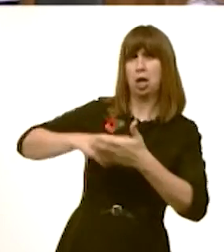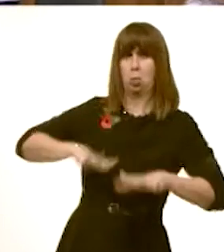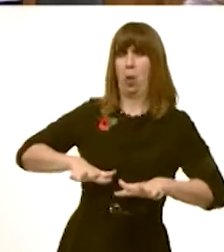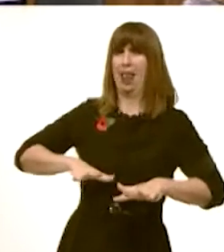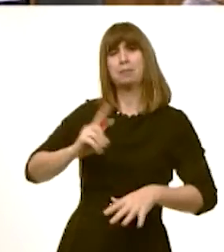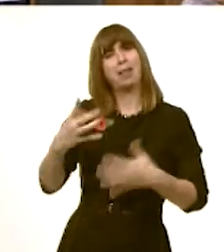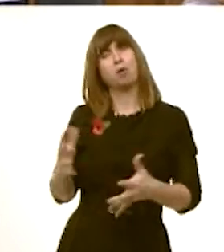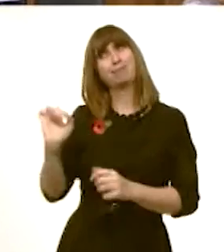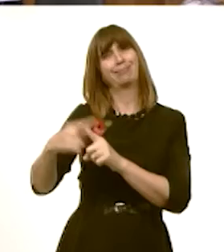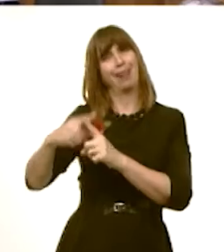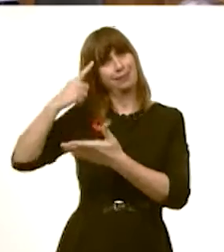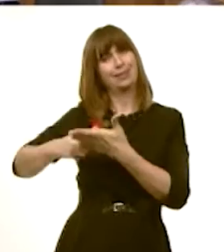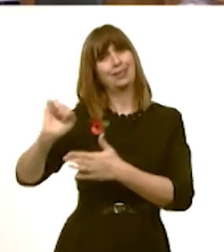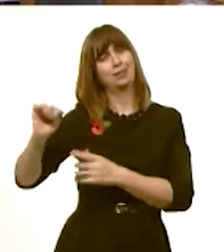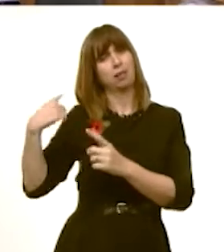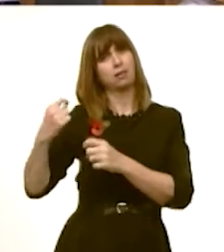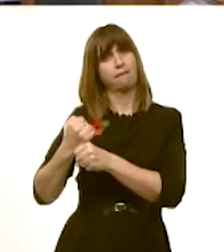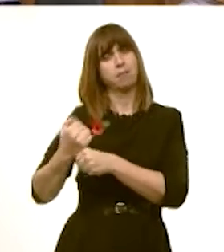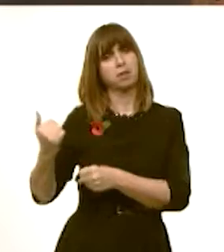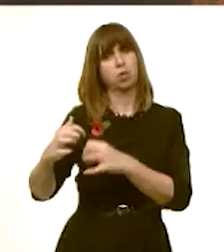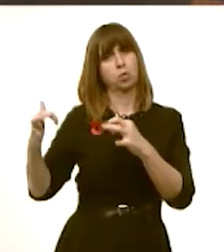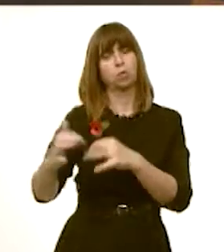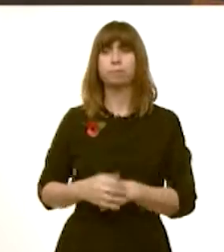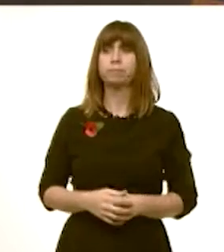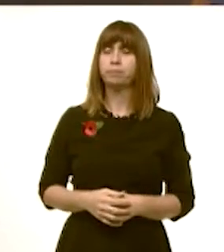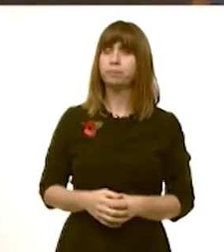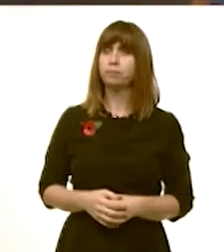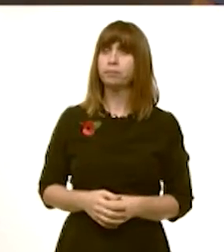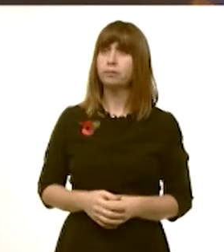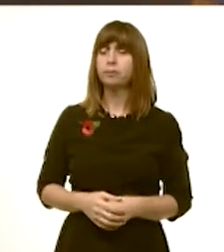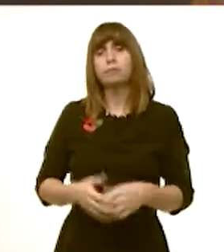Carwyn Jones: Well, what concerns me greatly, of course, is that we now understand that